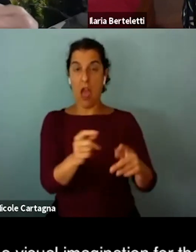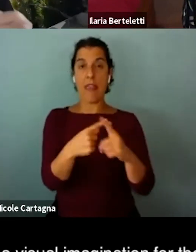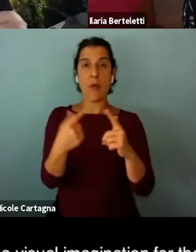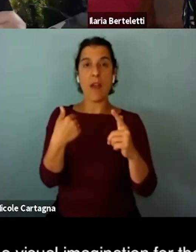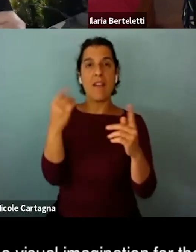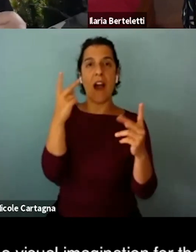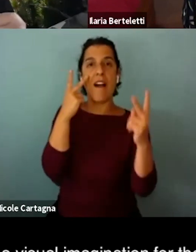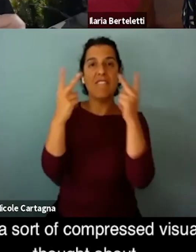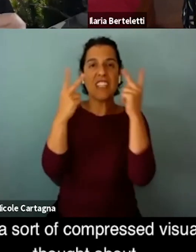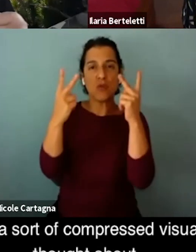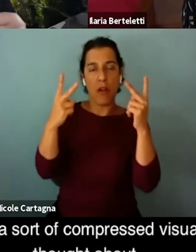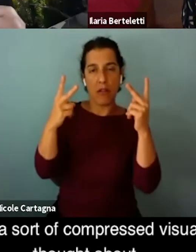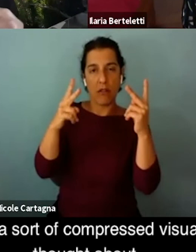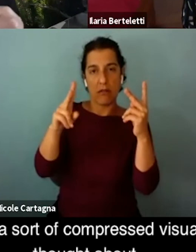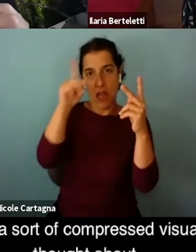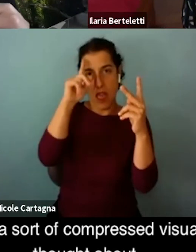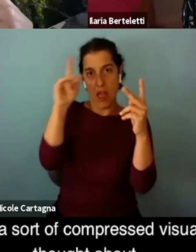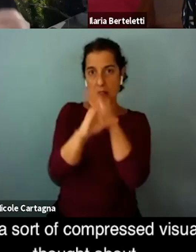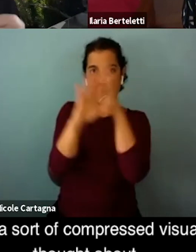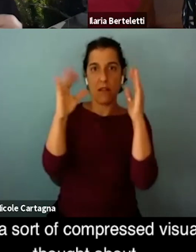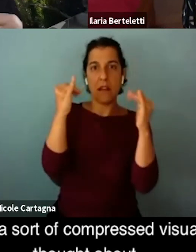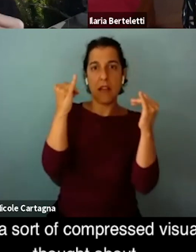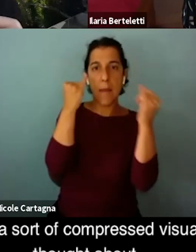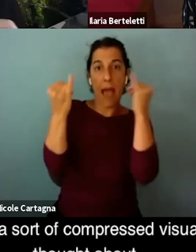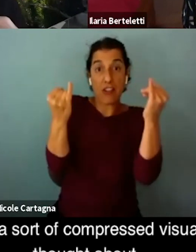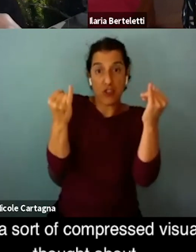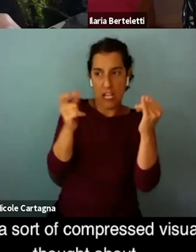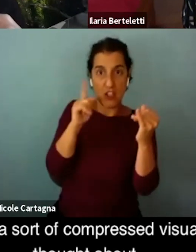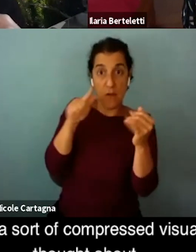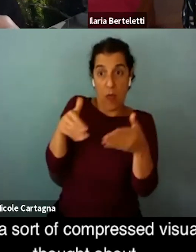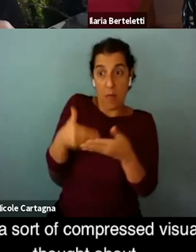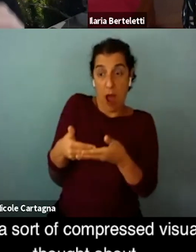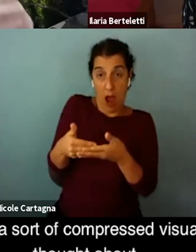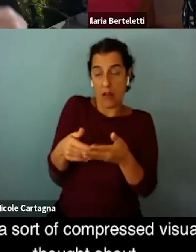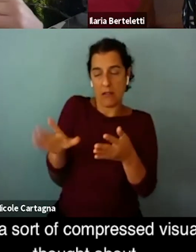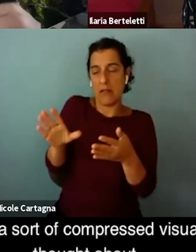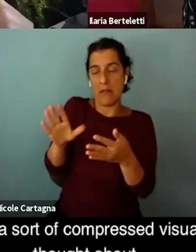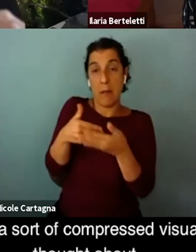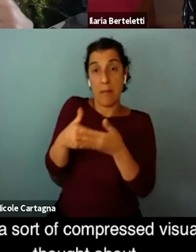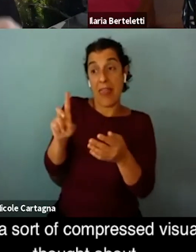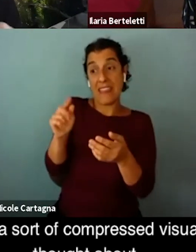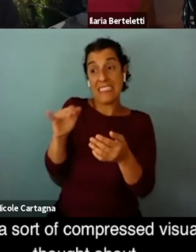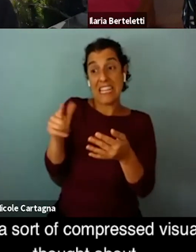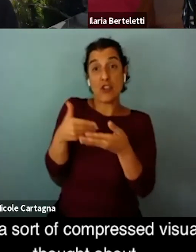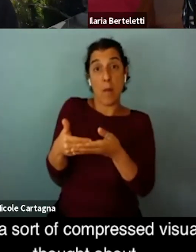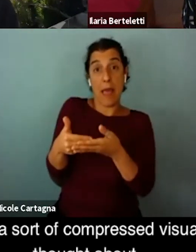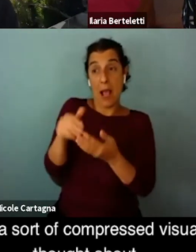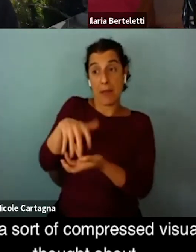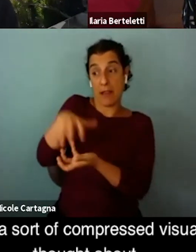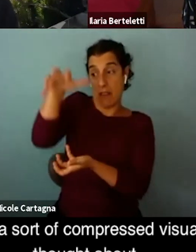model as well where the digital baby is recreating a sort of compressed visual representation